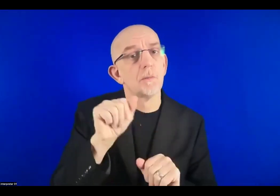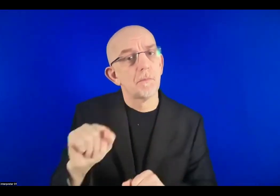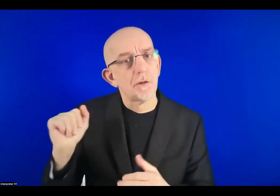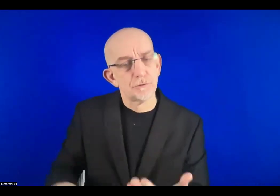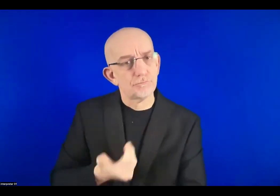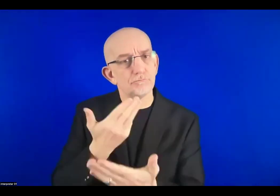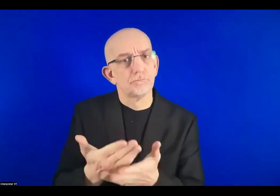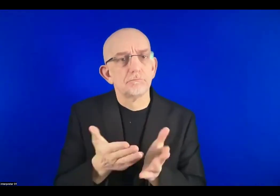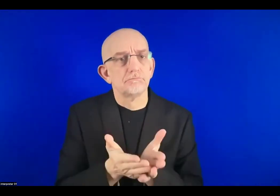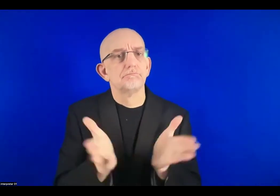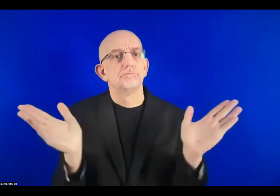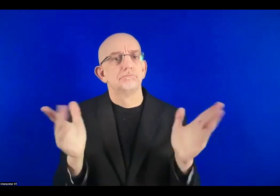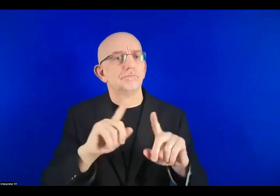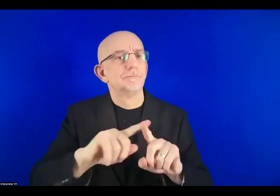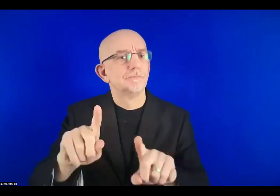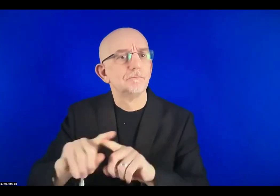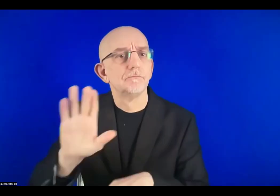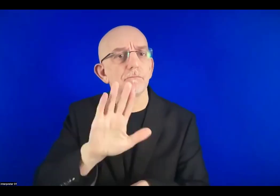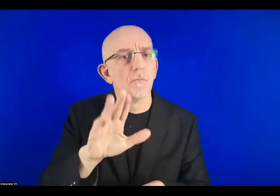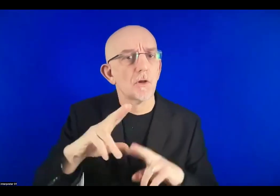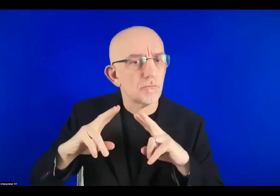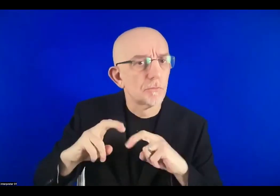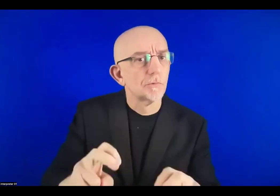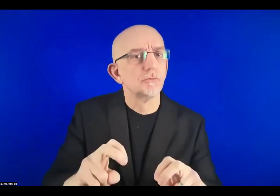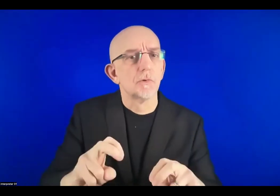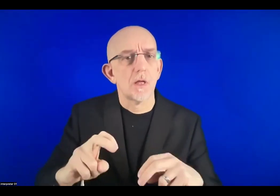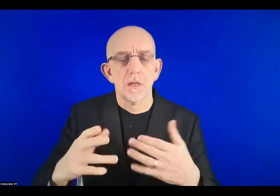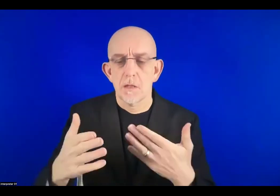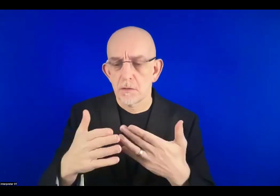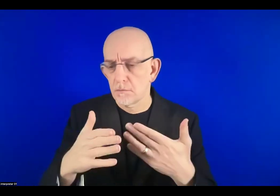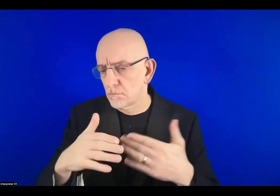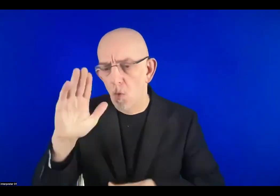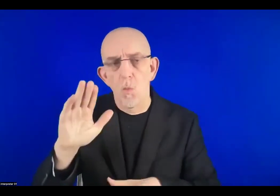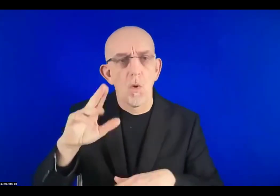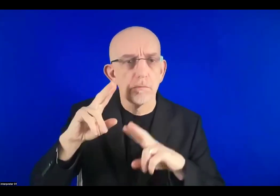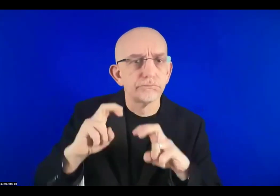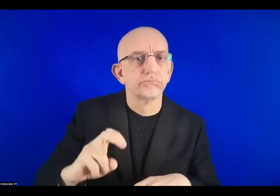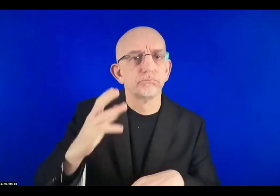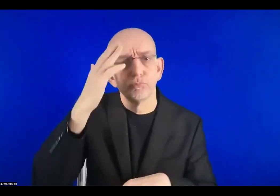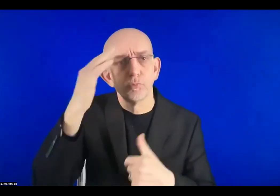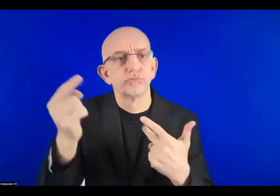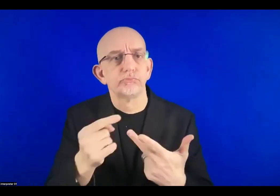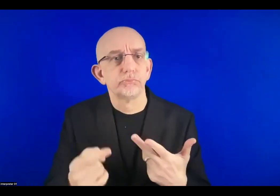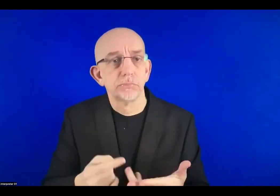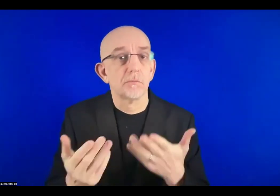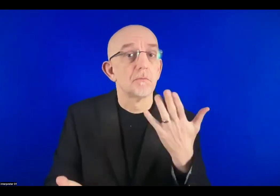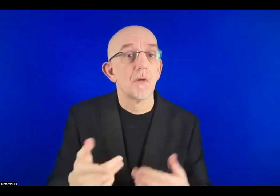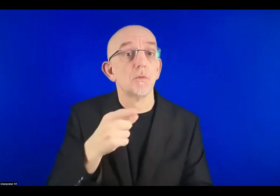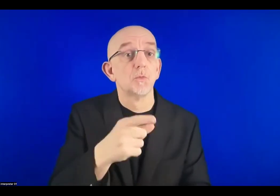example, that is very good, it should have been clear from the proposal how the data